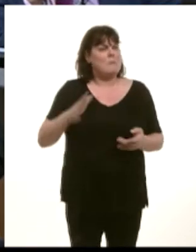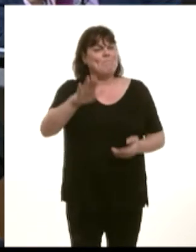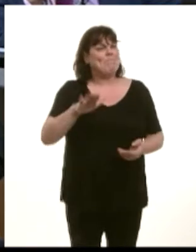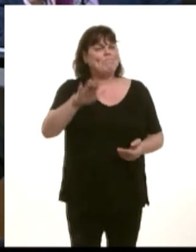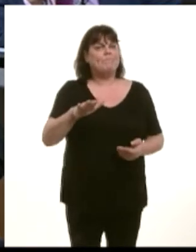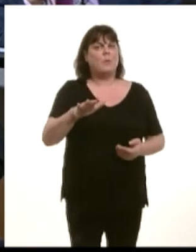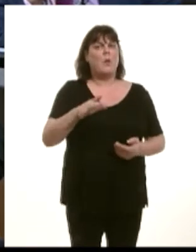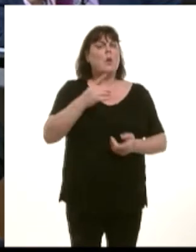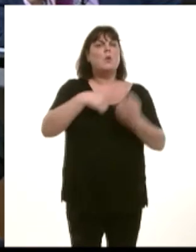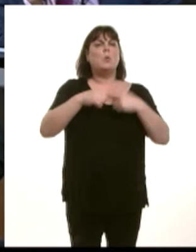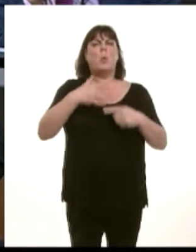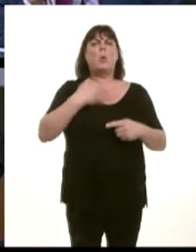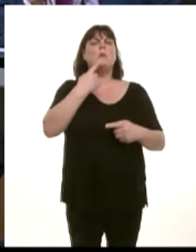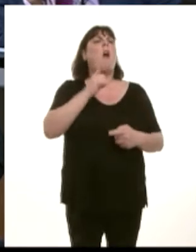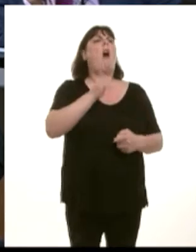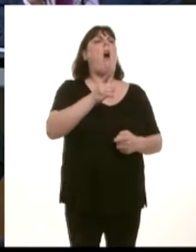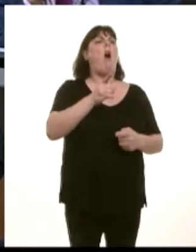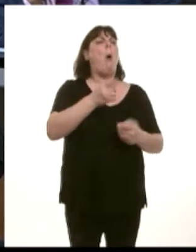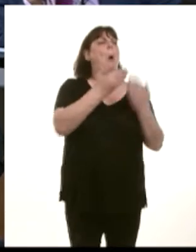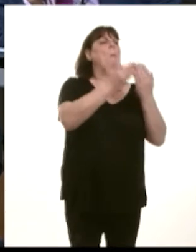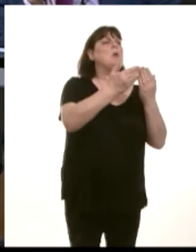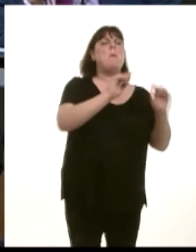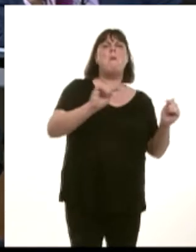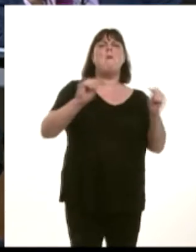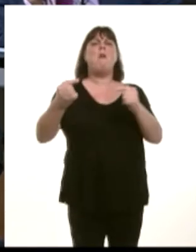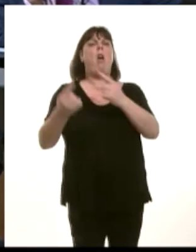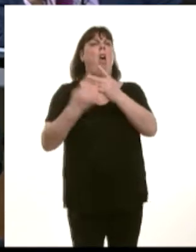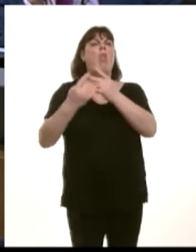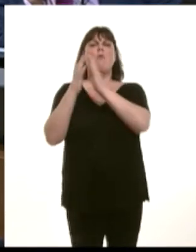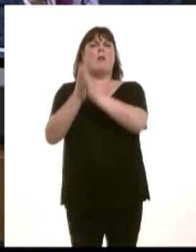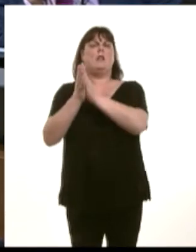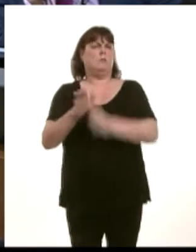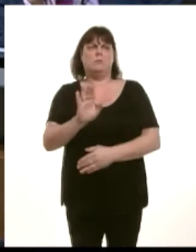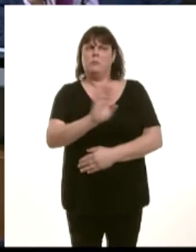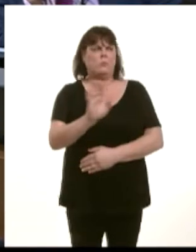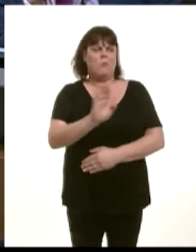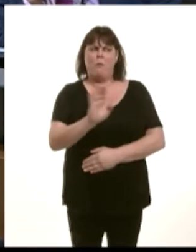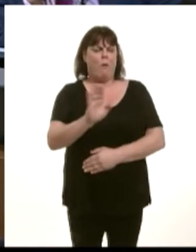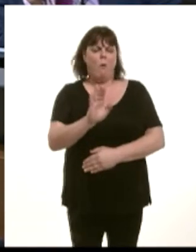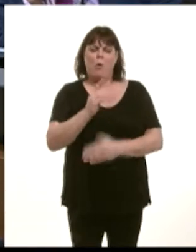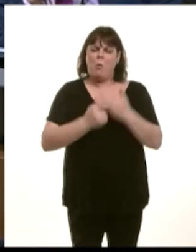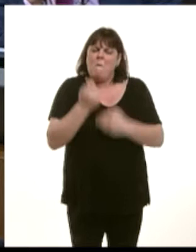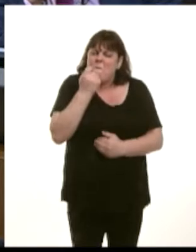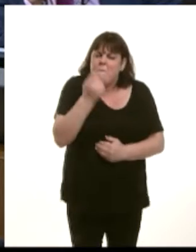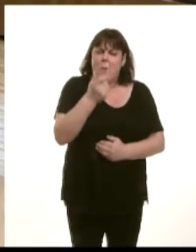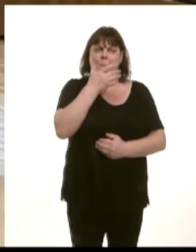suggest this is some kind of battle between Islam as a whole and other belief systems. It’s far from that.